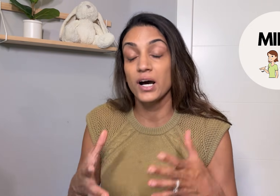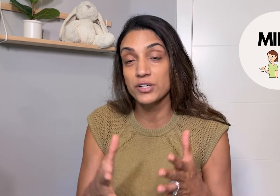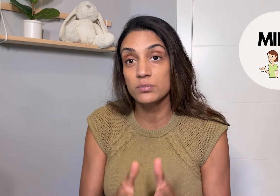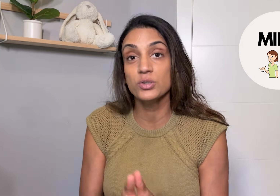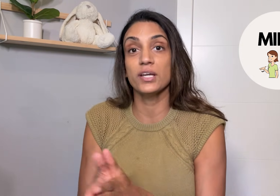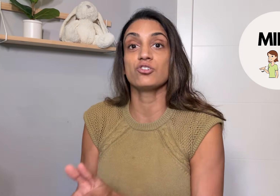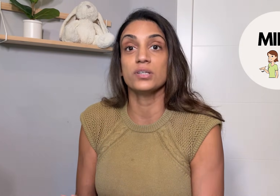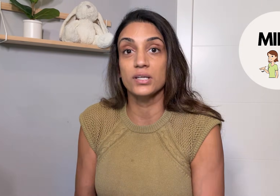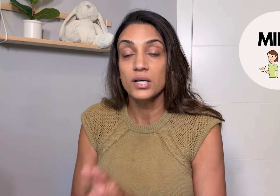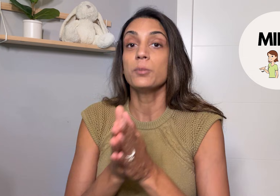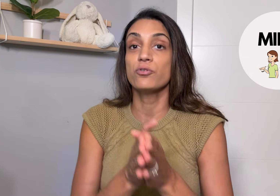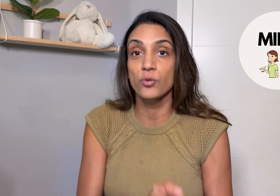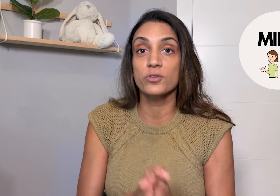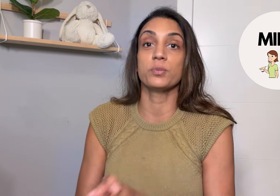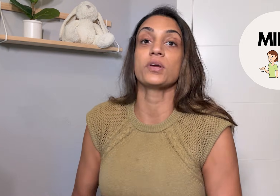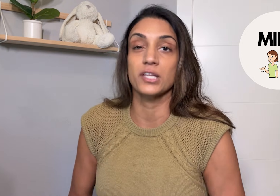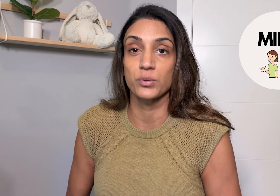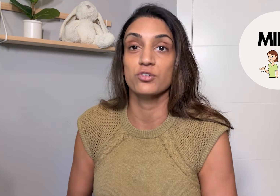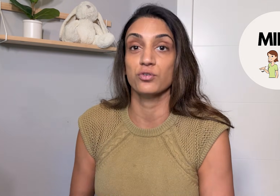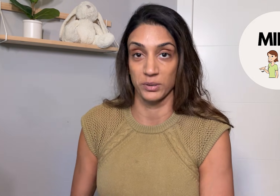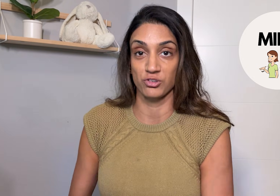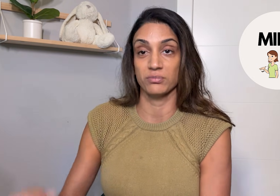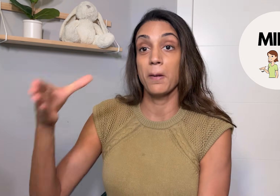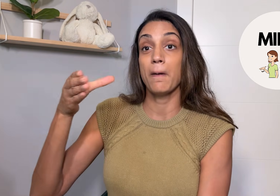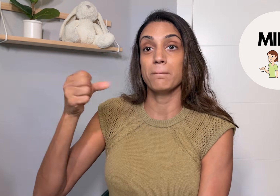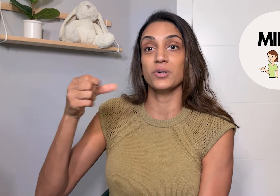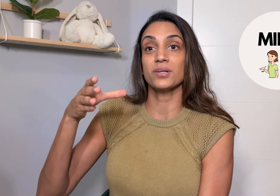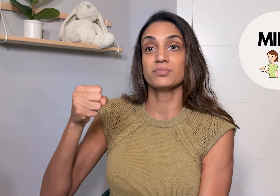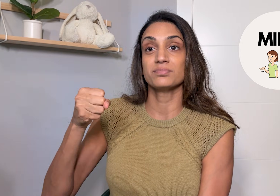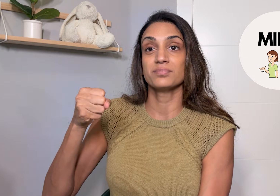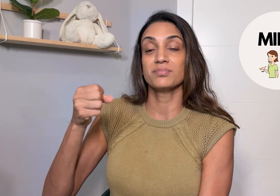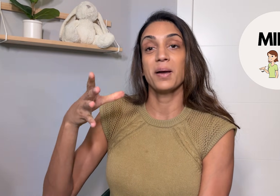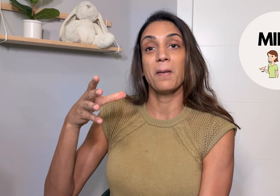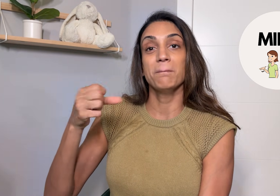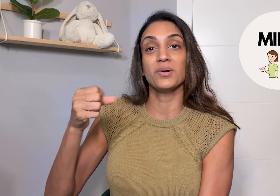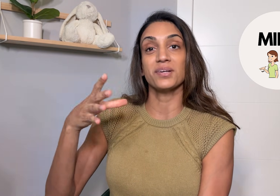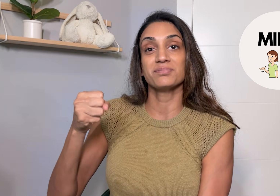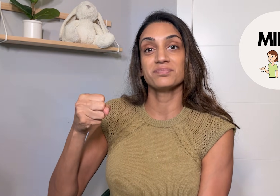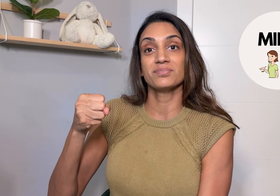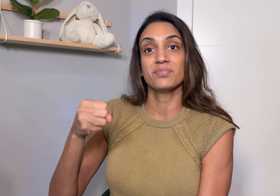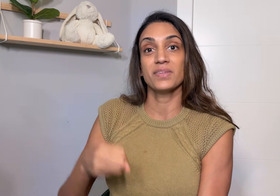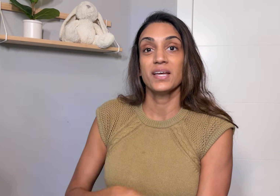of a communication need before spoken language formation. Milk.